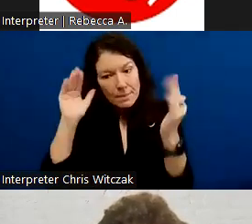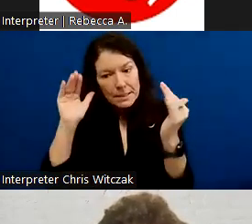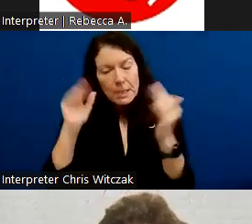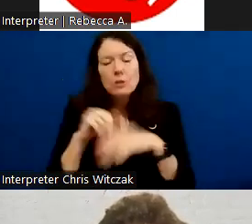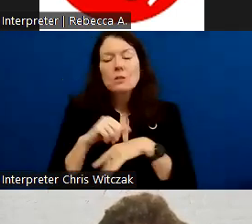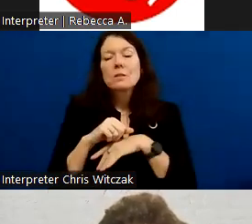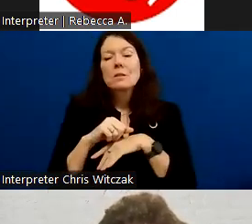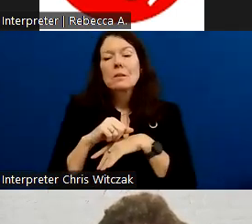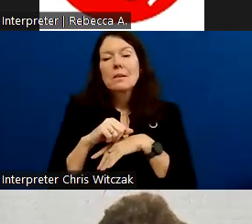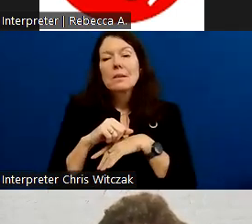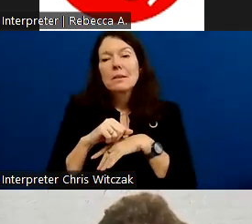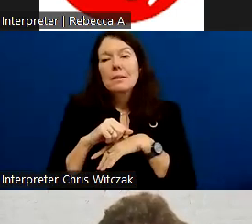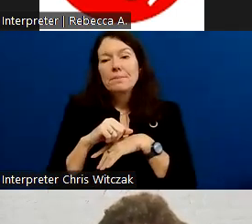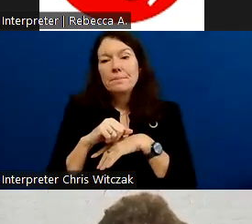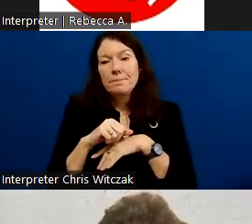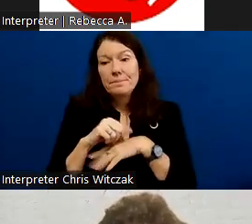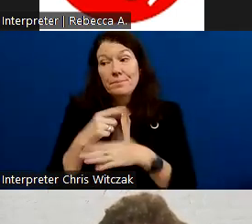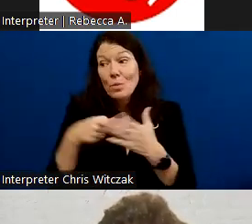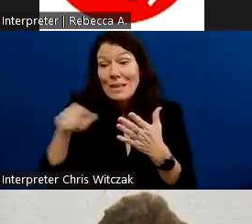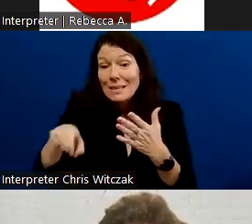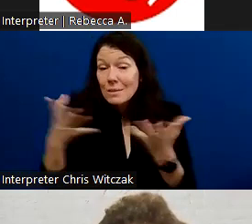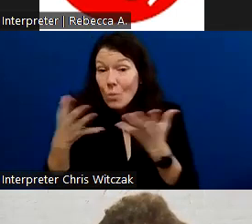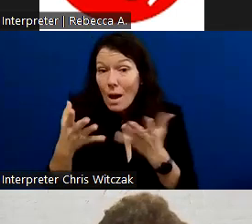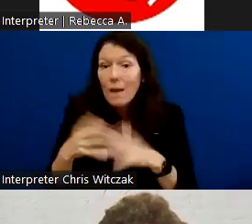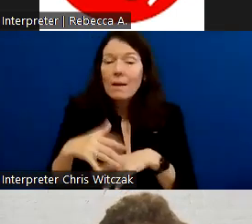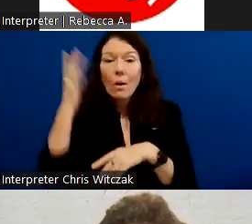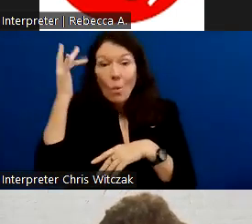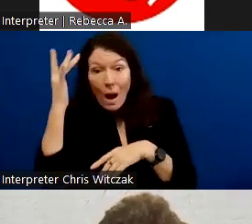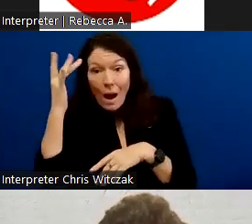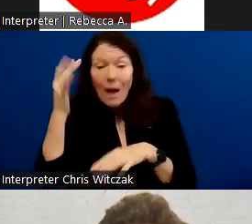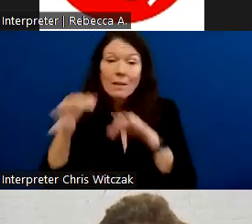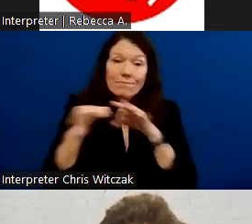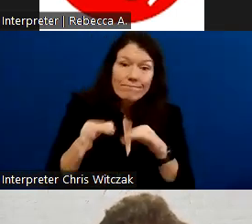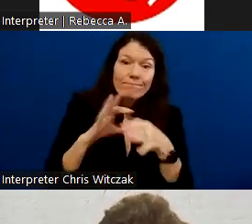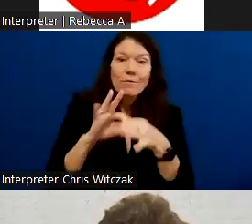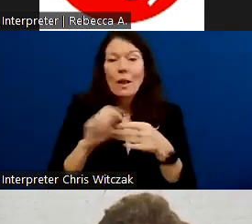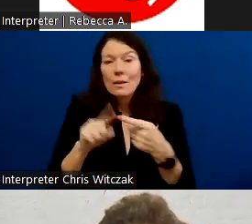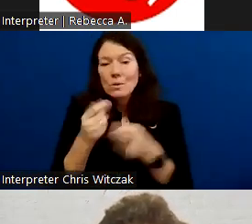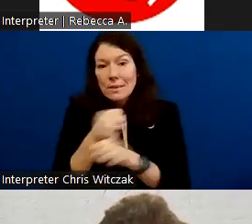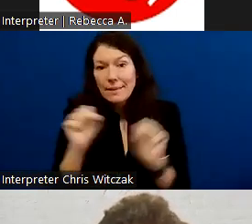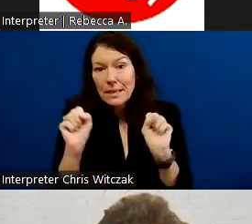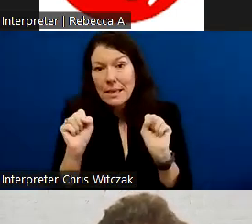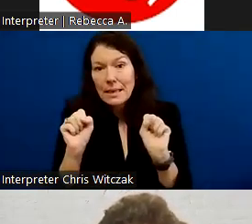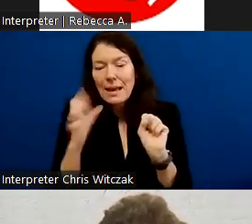this is um what we need, this is why it relates to safety and let's come together to figure